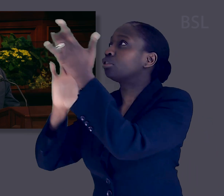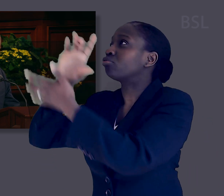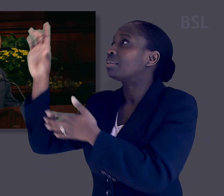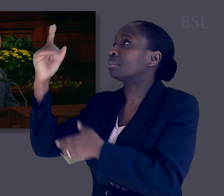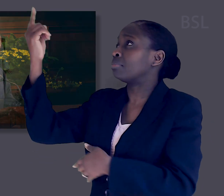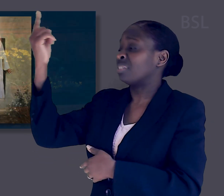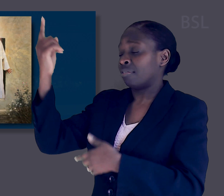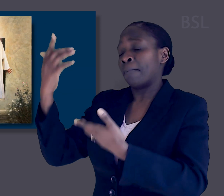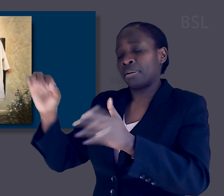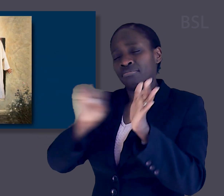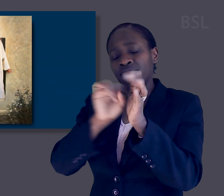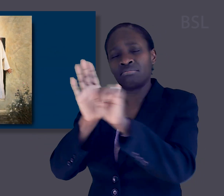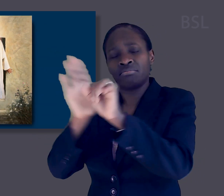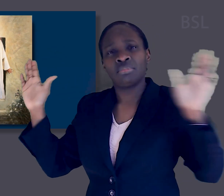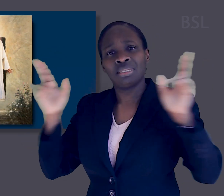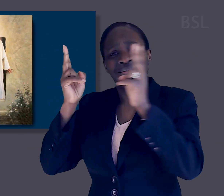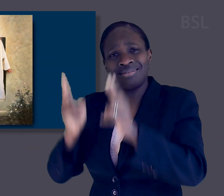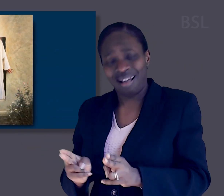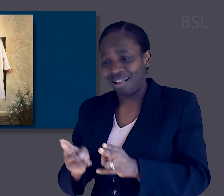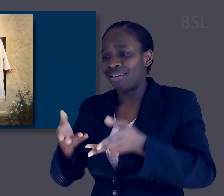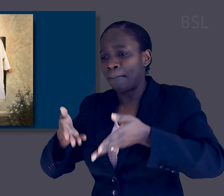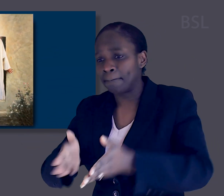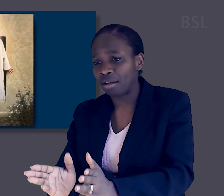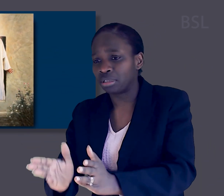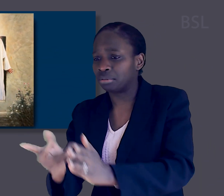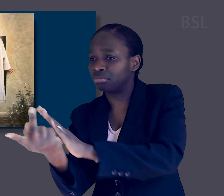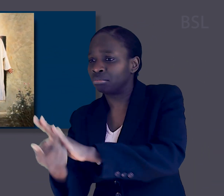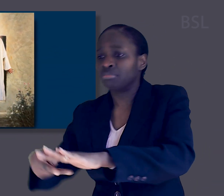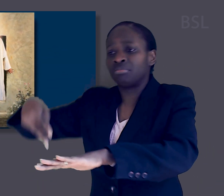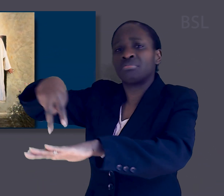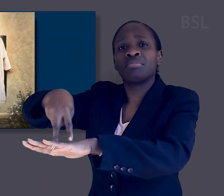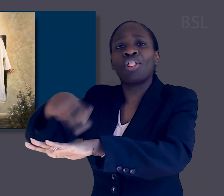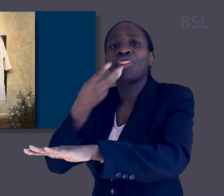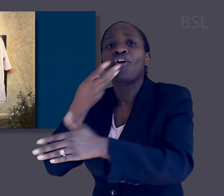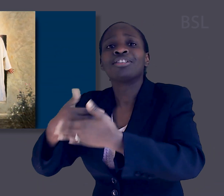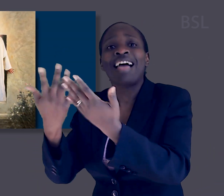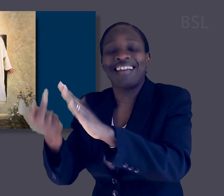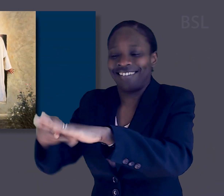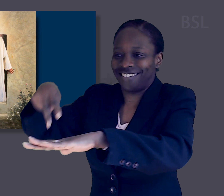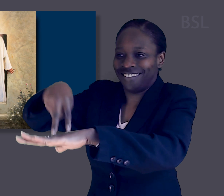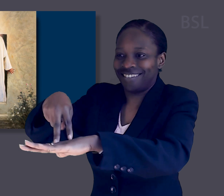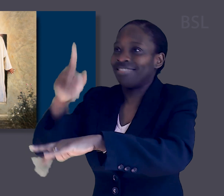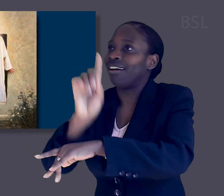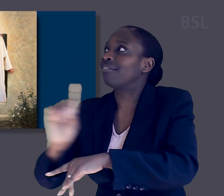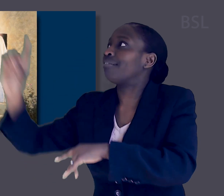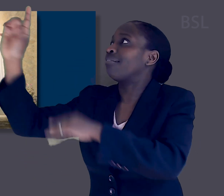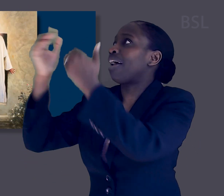concerning Jesus Christ, that He died, was buried, and rose again the third day, and ascended into heaven;